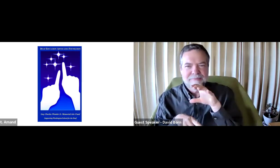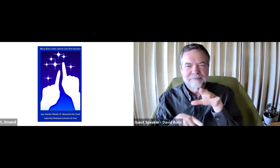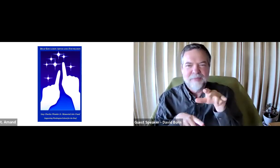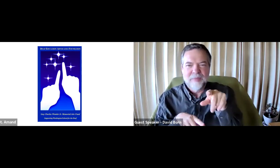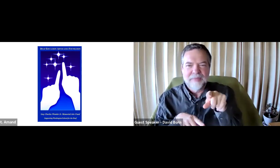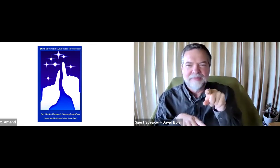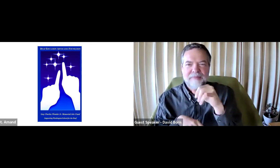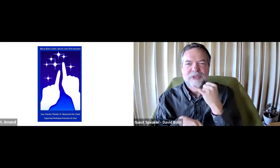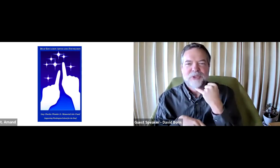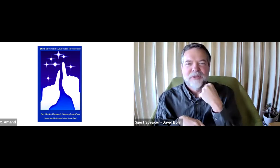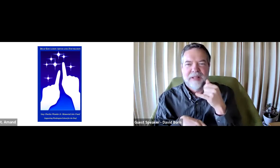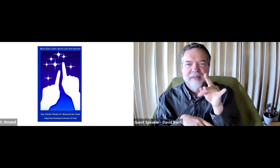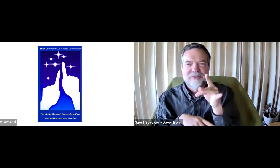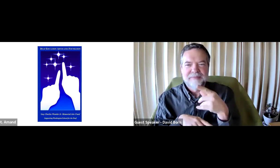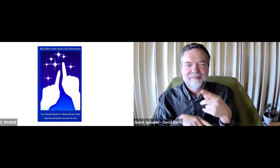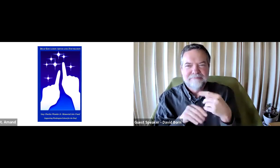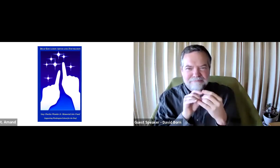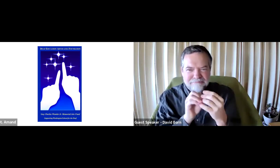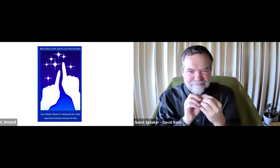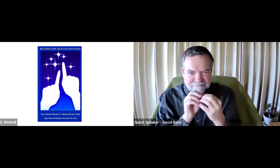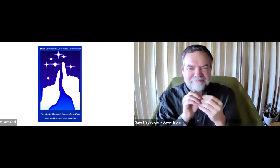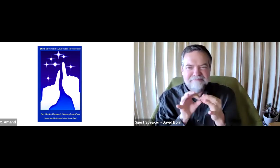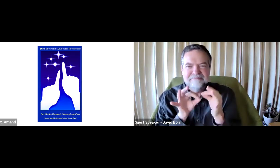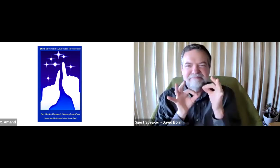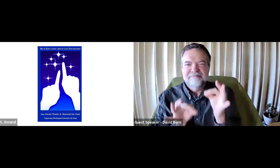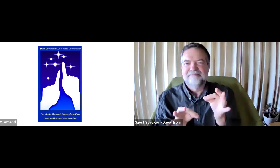the Washington School for the Deaf, and we decided--